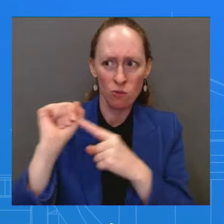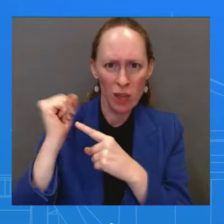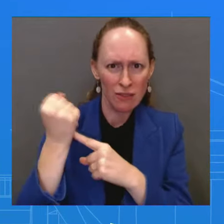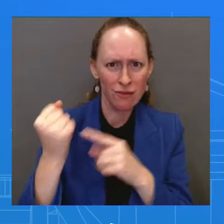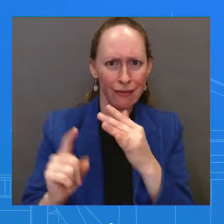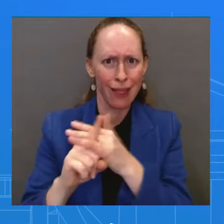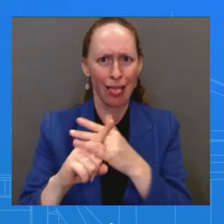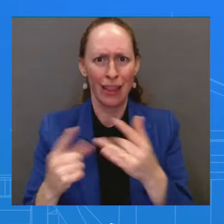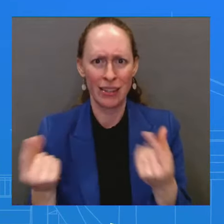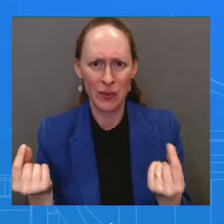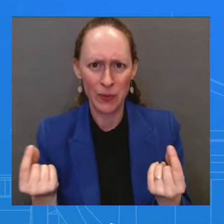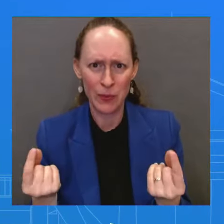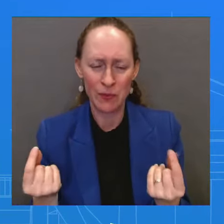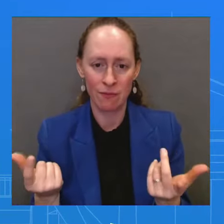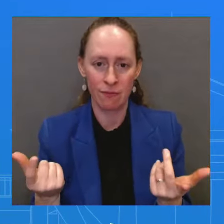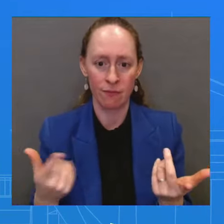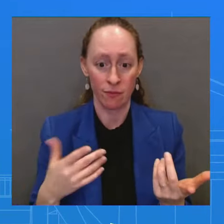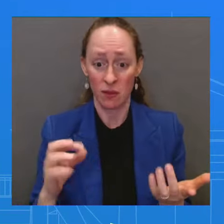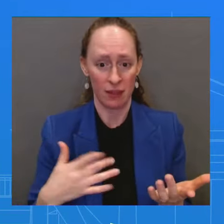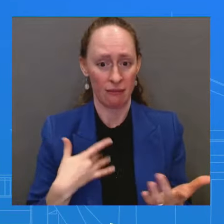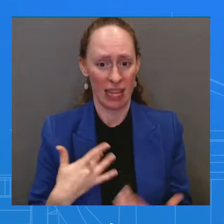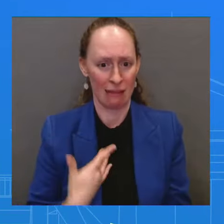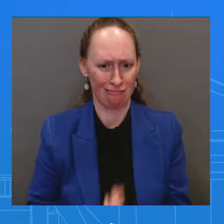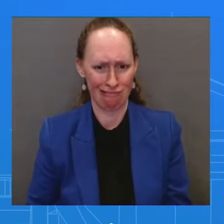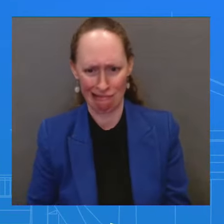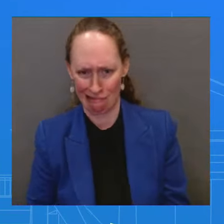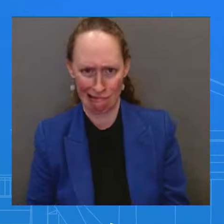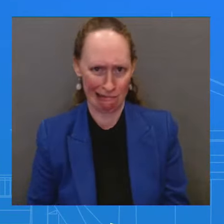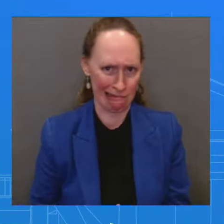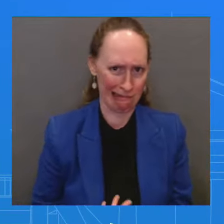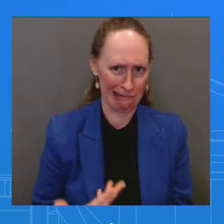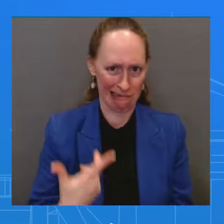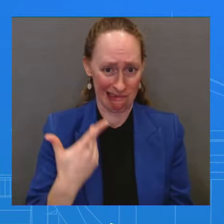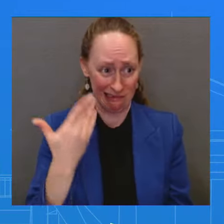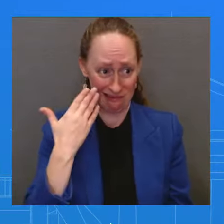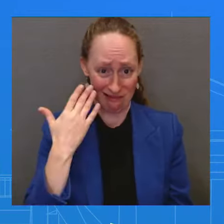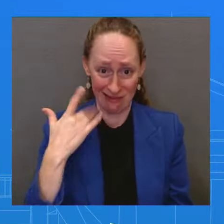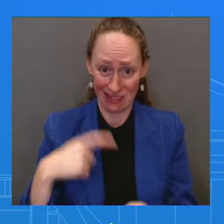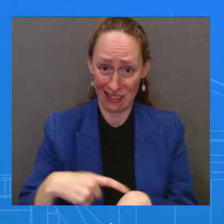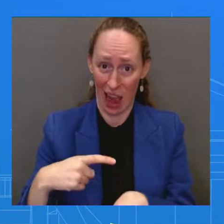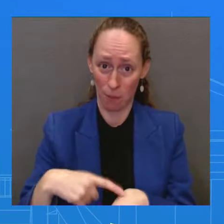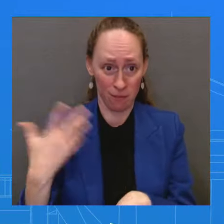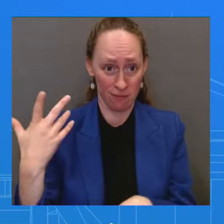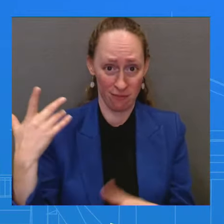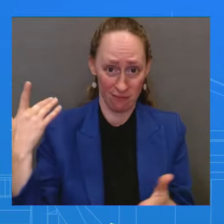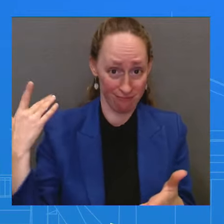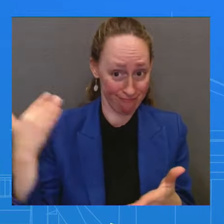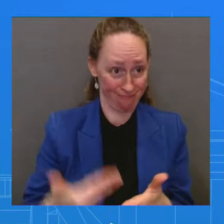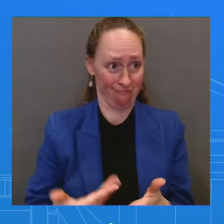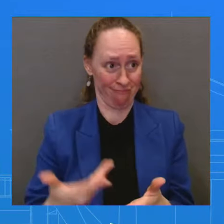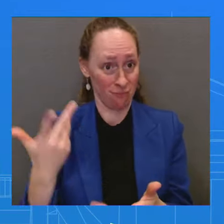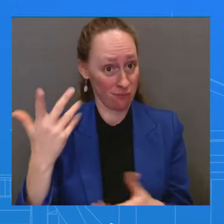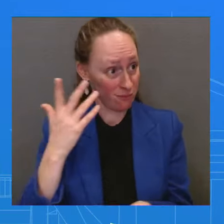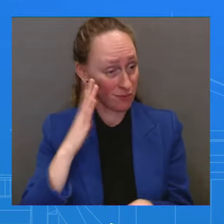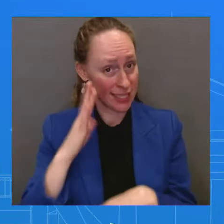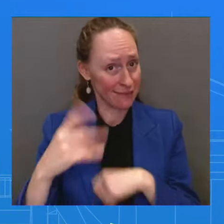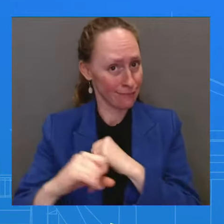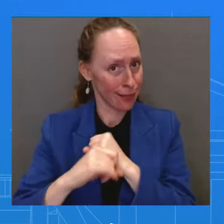to vote for a new House Speaker? Are there practical concerns about not having that person in government? Ms. Jean-Pierre: So, I'm just -- I'm not going to get into hypotheticals.